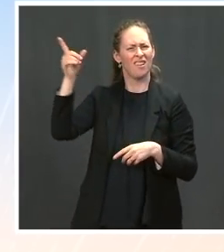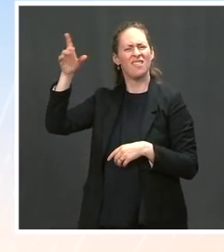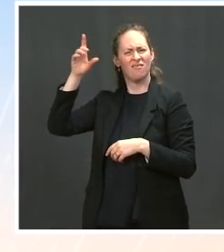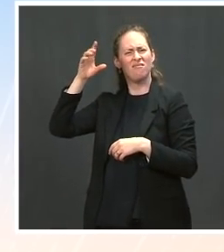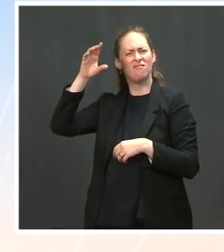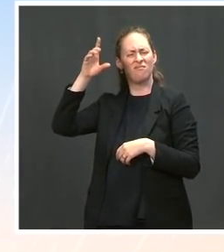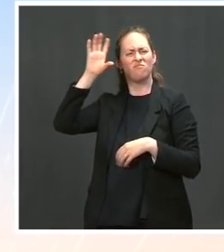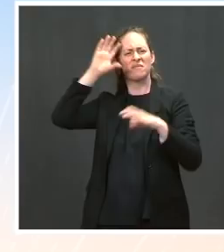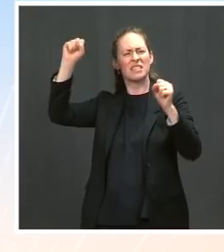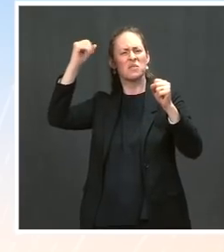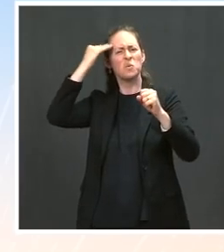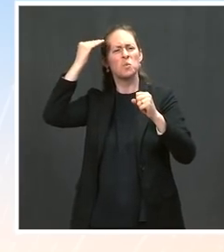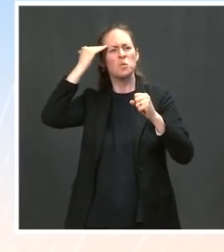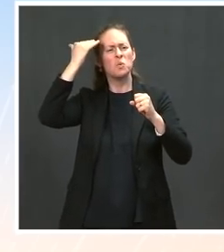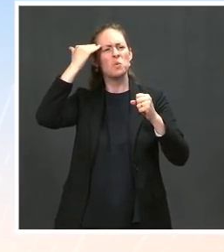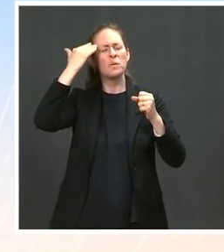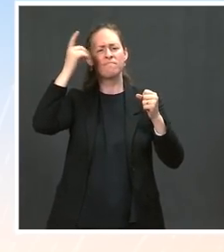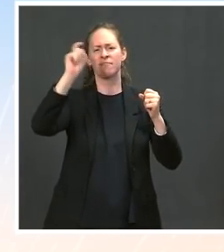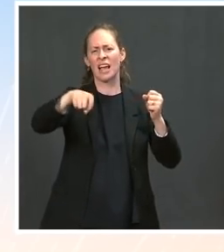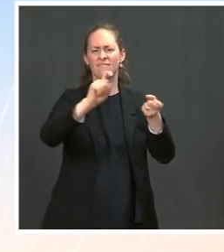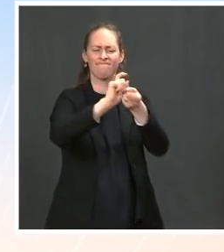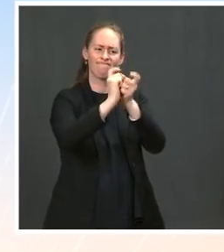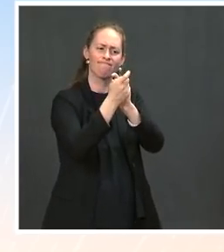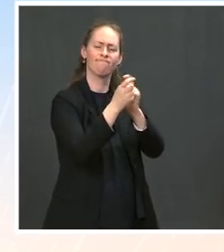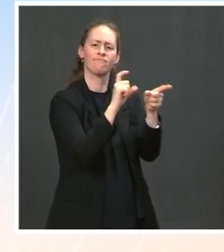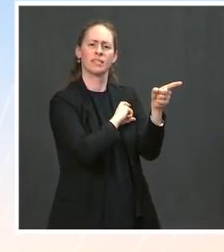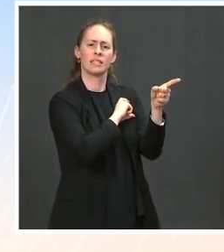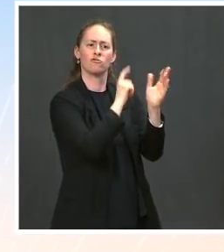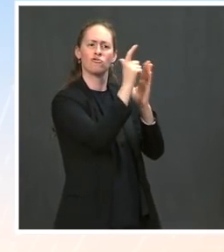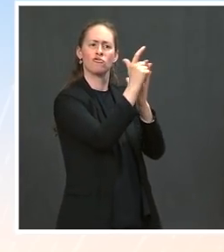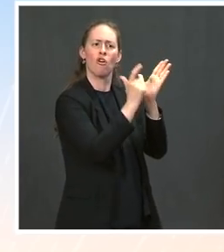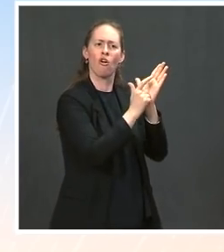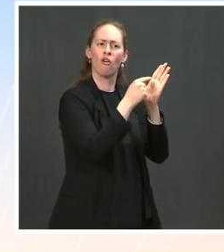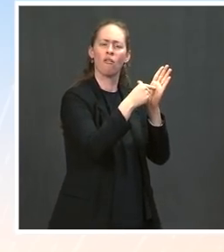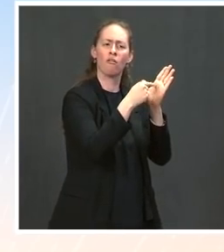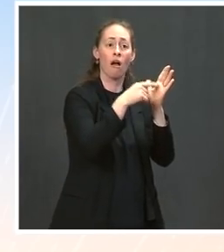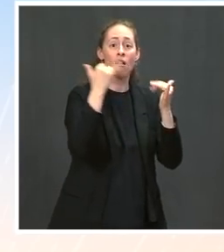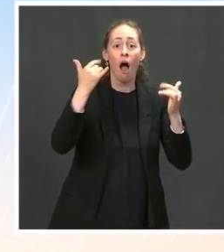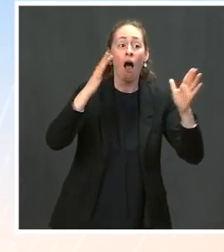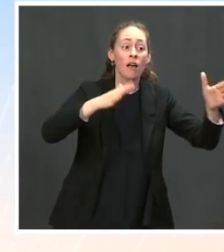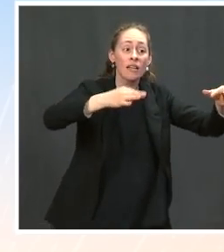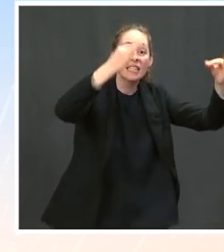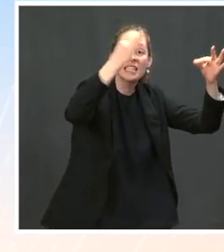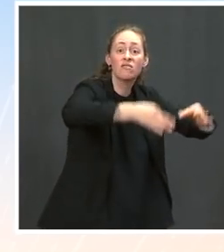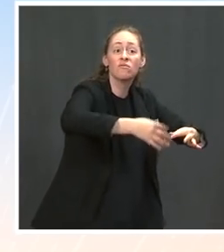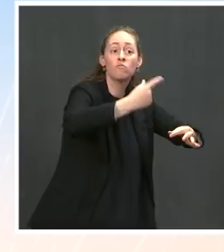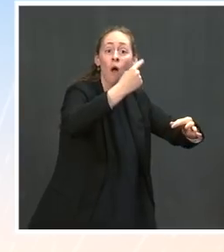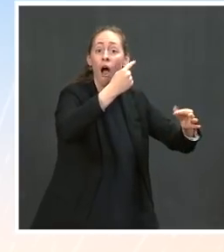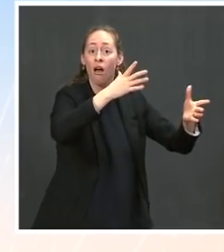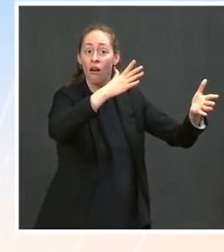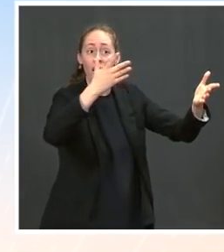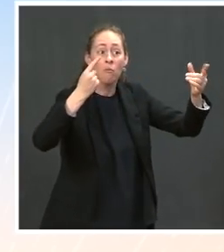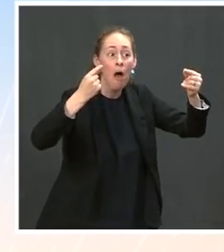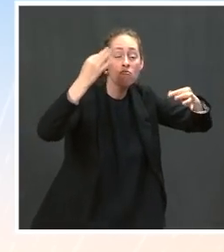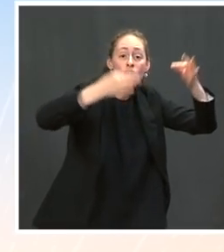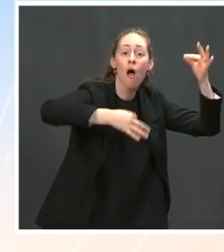So, I would say, you know, I'm not going to get ahead of what the outcome is or what the verdict is. And I would expect you'll hear some comment from the President;